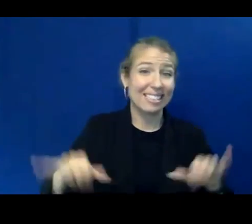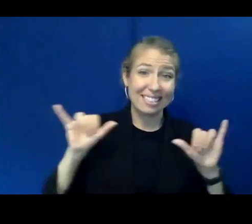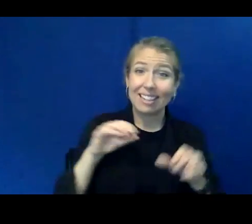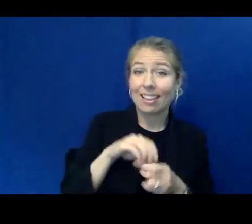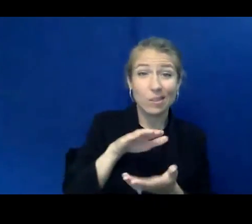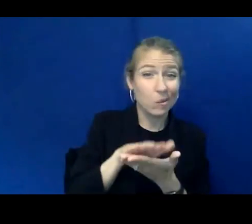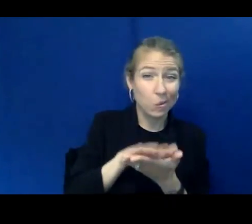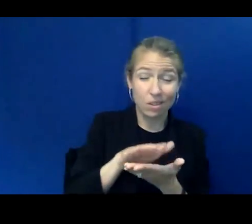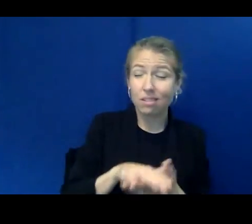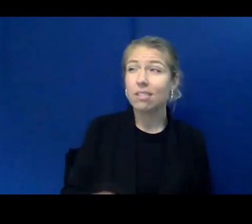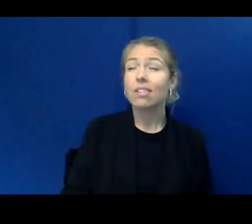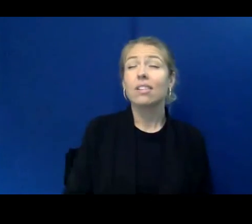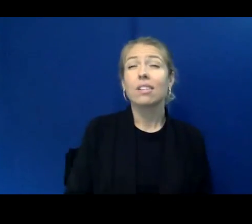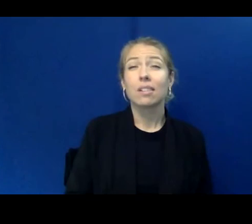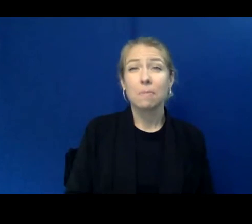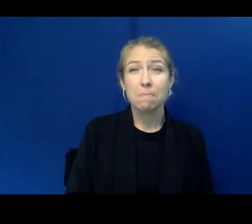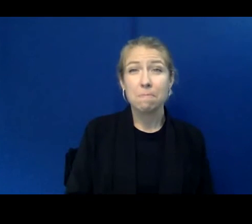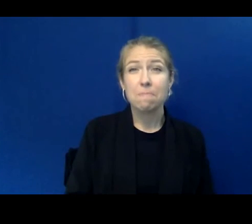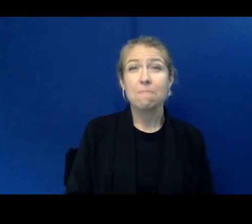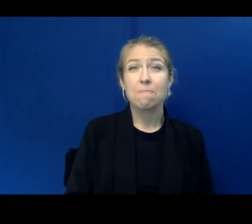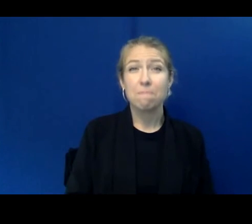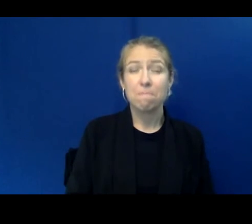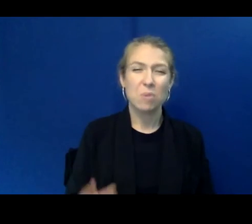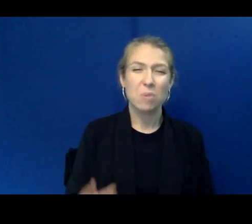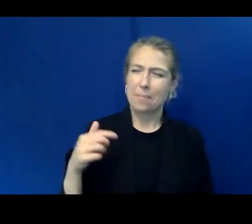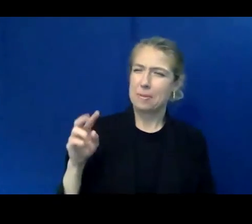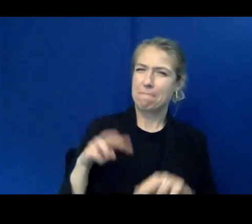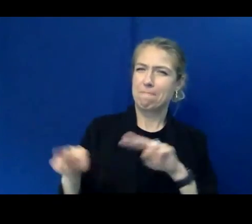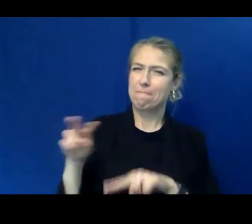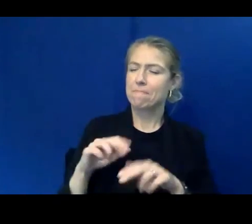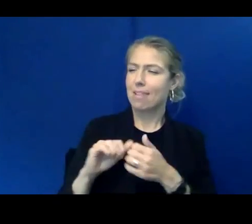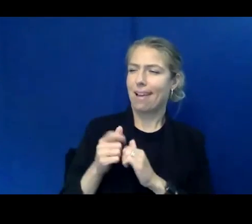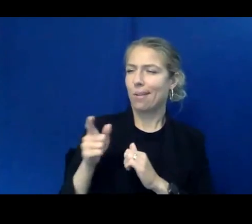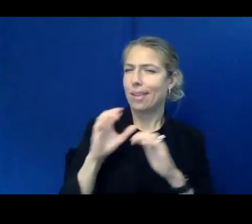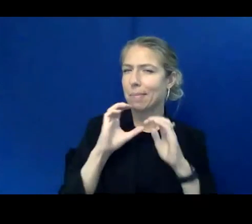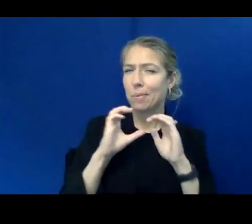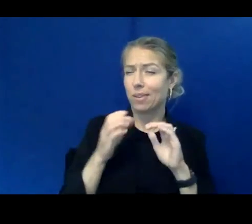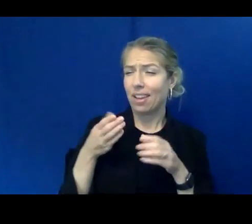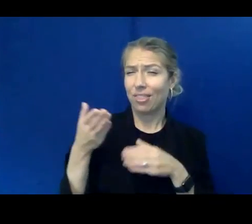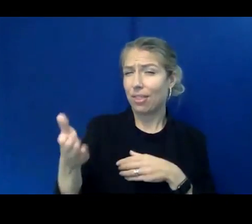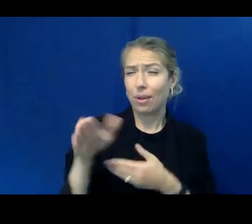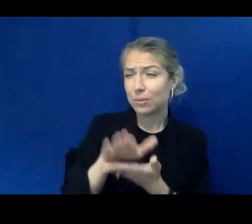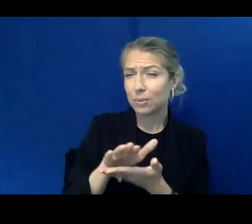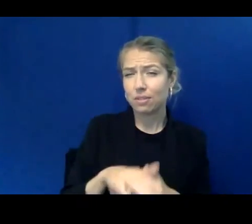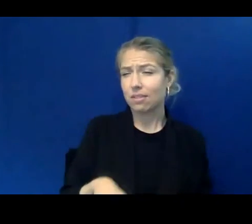So I've been looking at how are they communicating in schools and at home, and how can we adapt